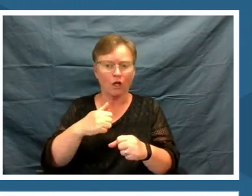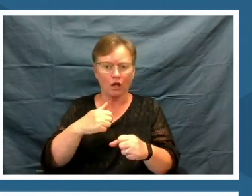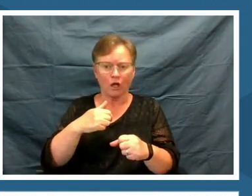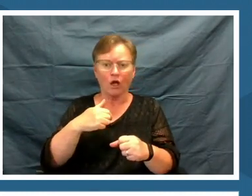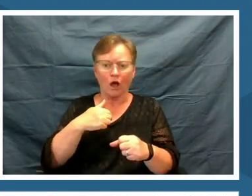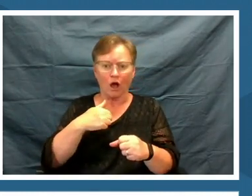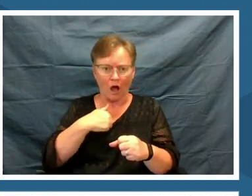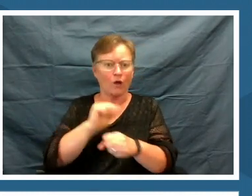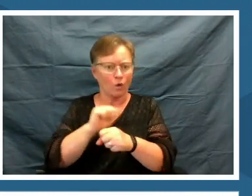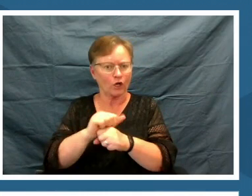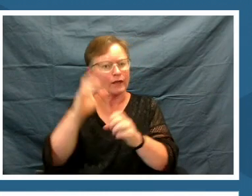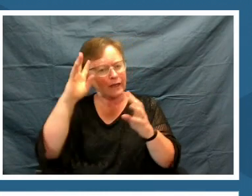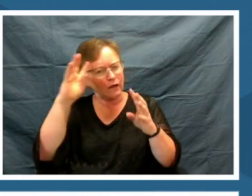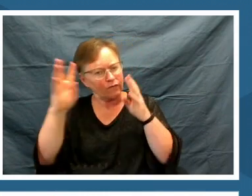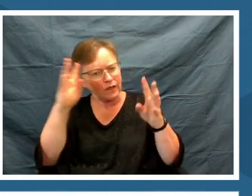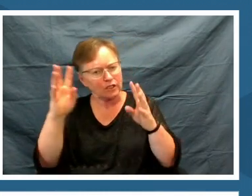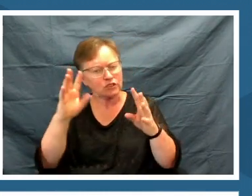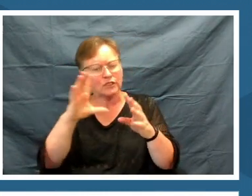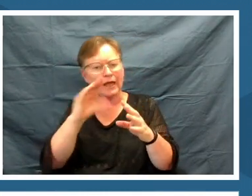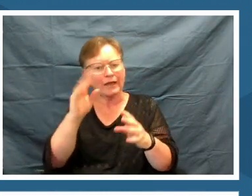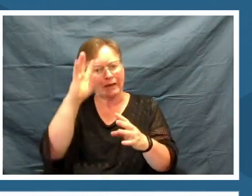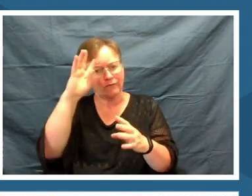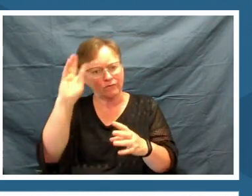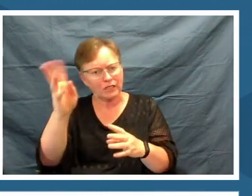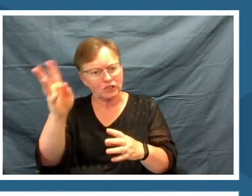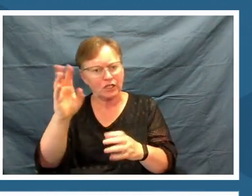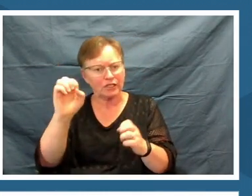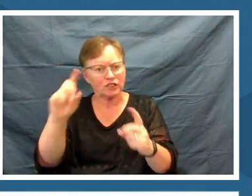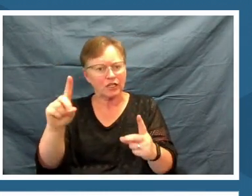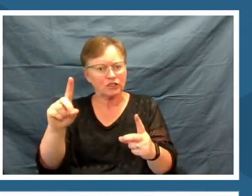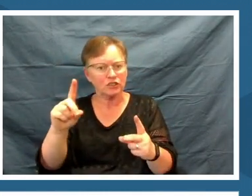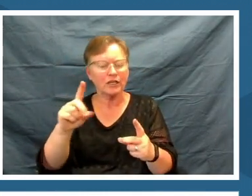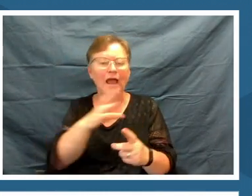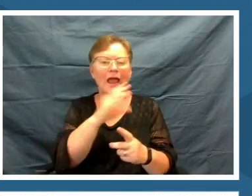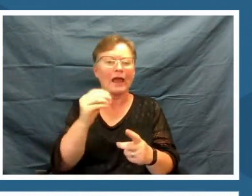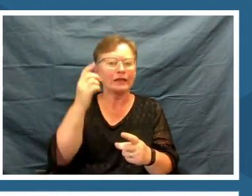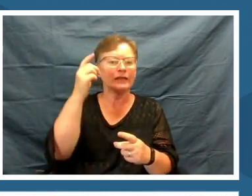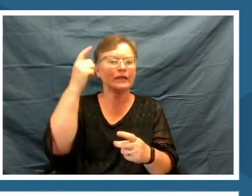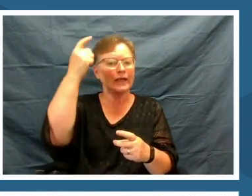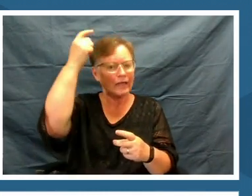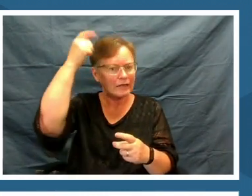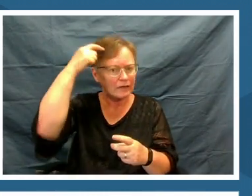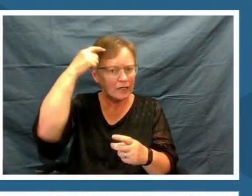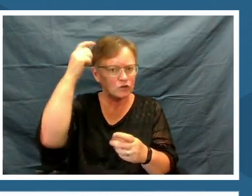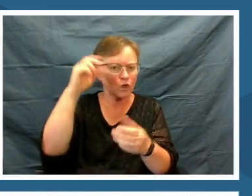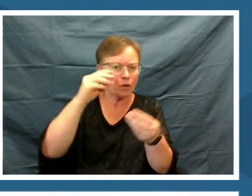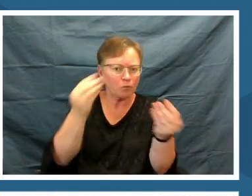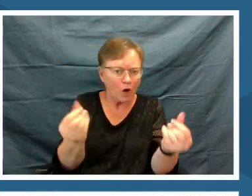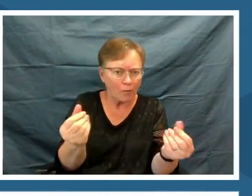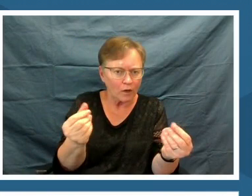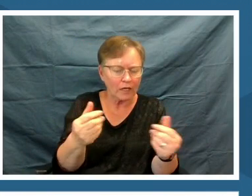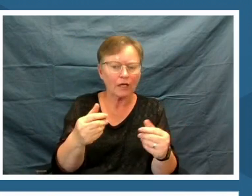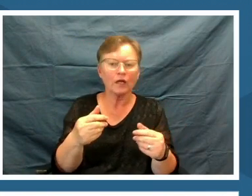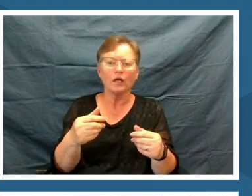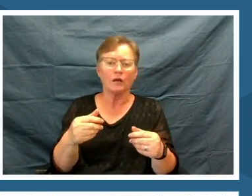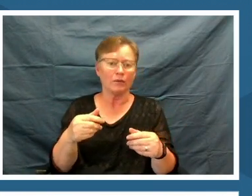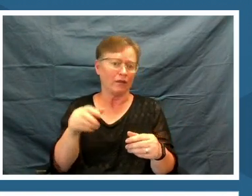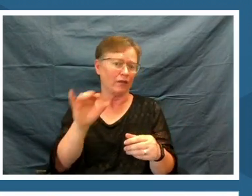intellectual property but it can take the form of career and technical